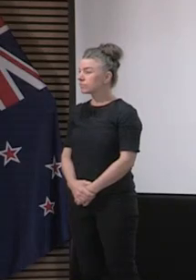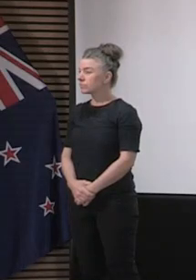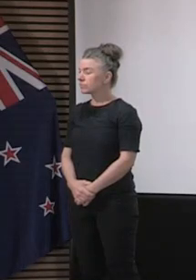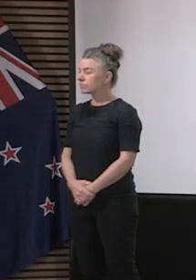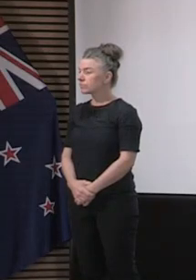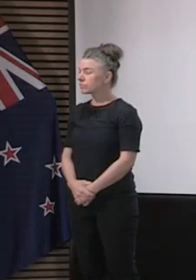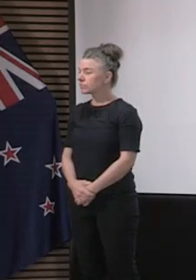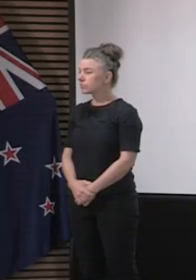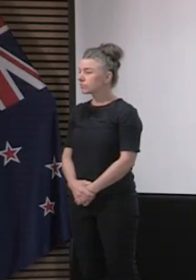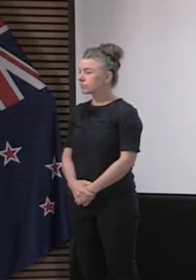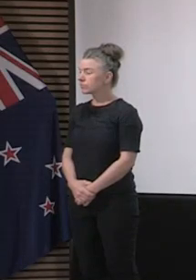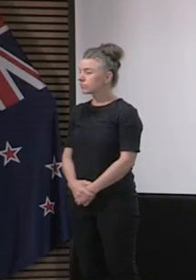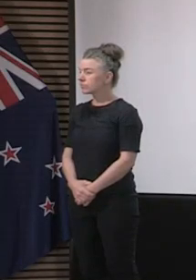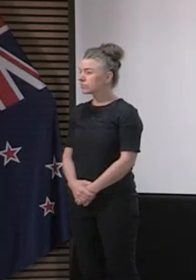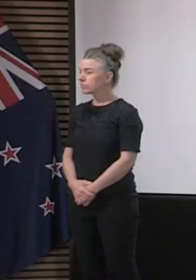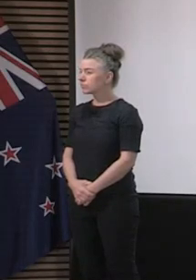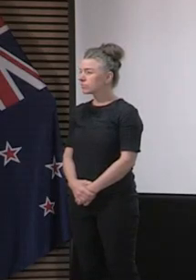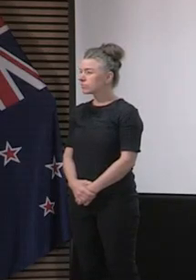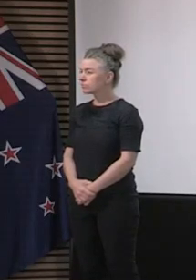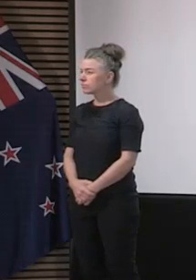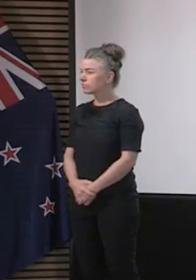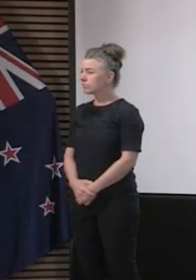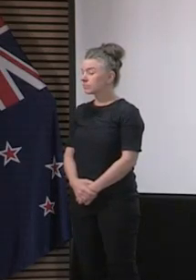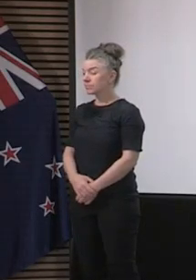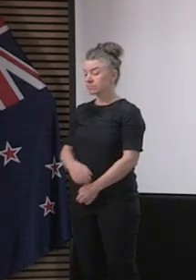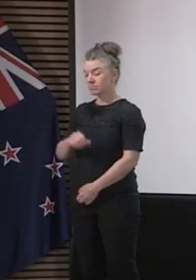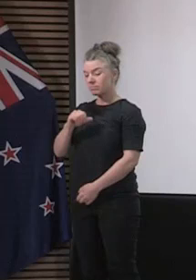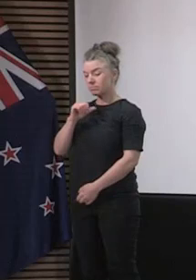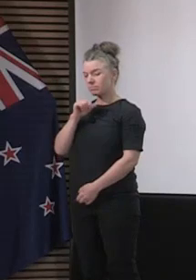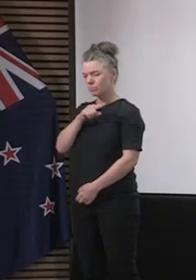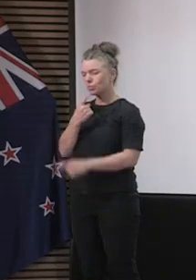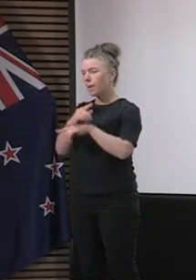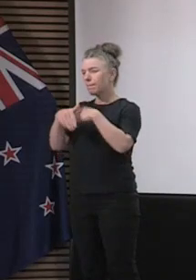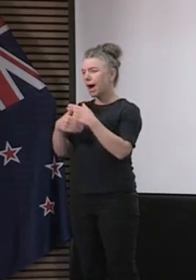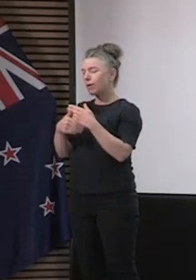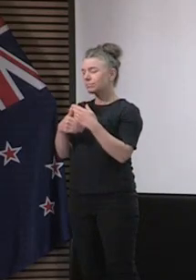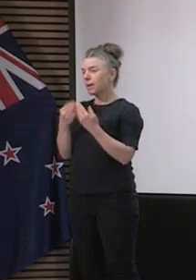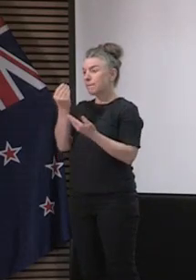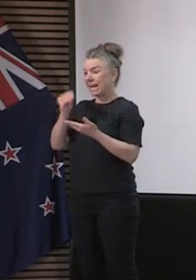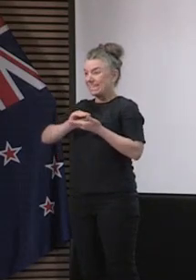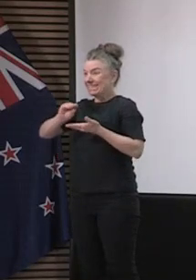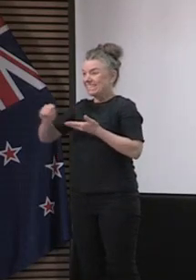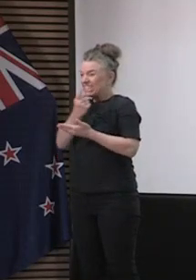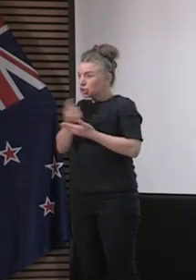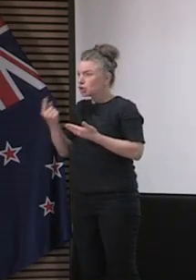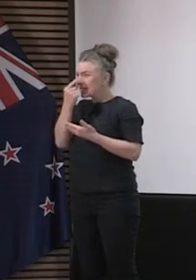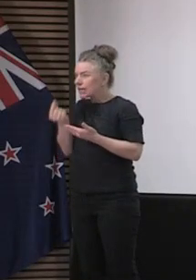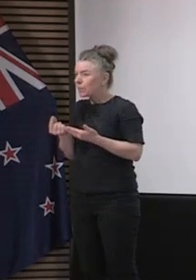To follow-up. Your commentary, then, sort of pointed out perhaps some of the problems with it - a